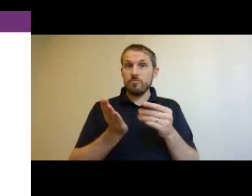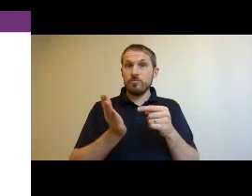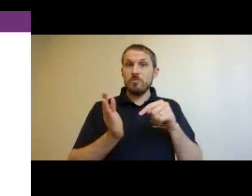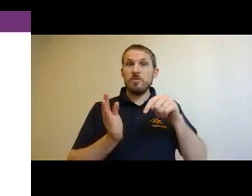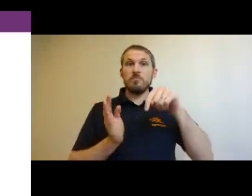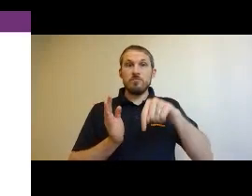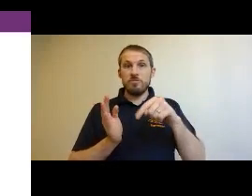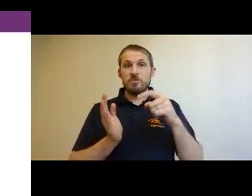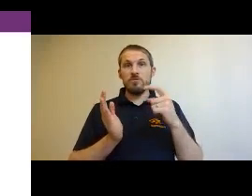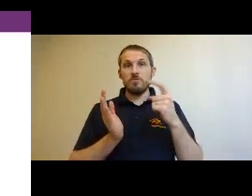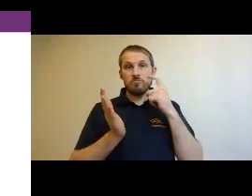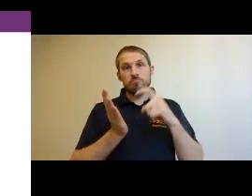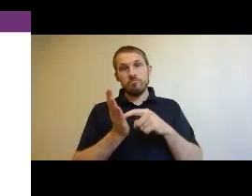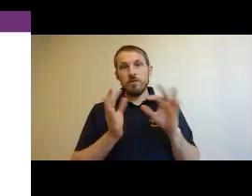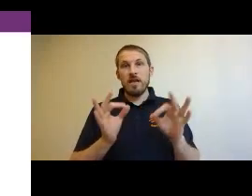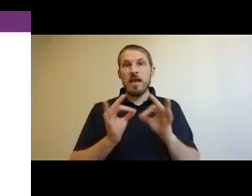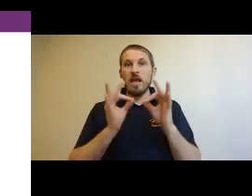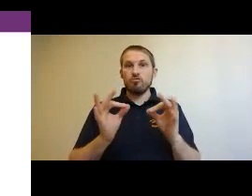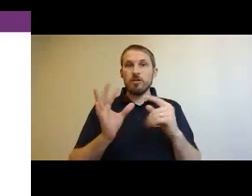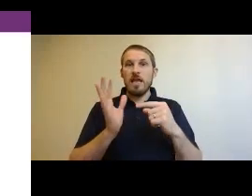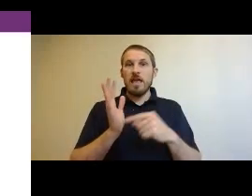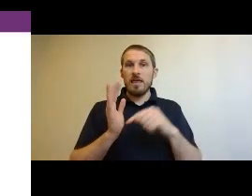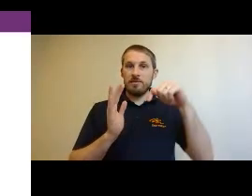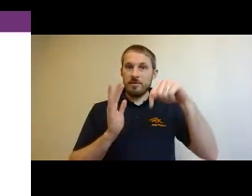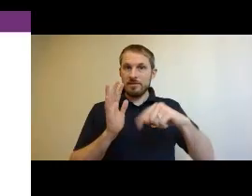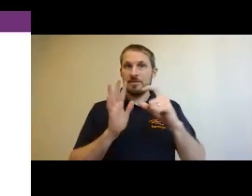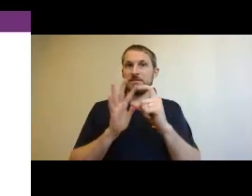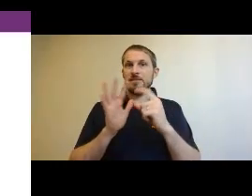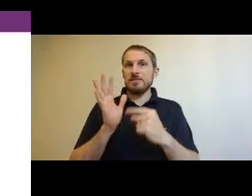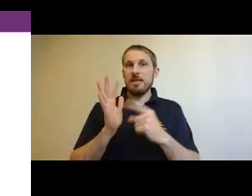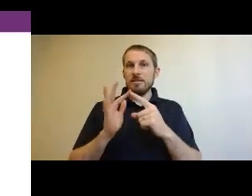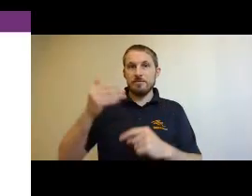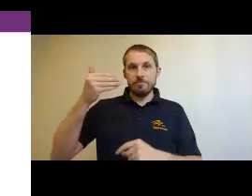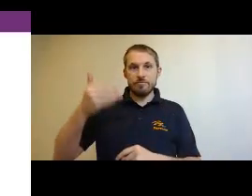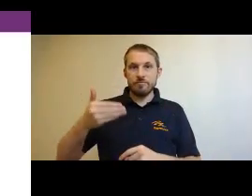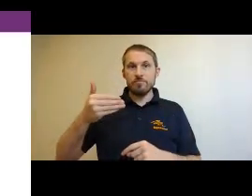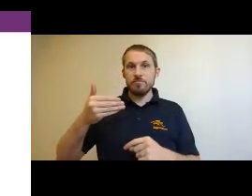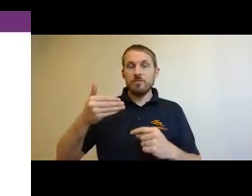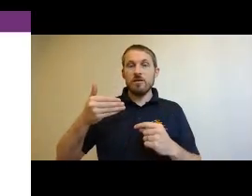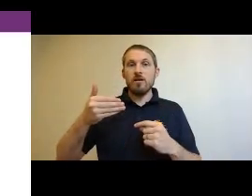presented or recorded. Changes in circumstances after the time of